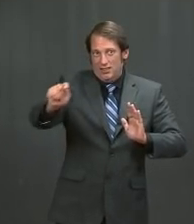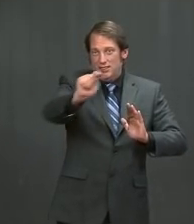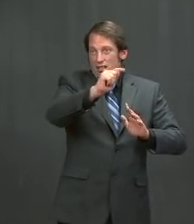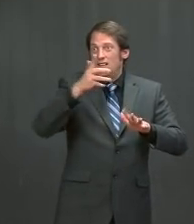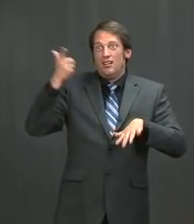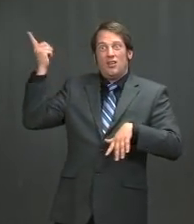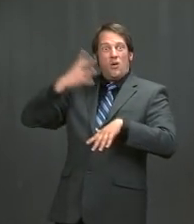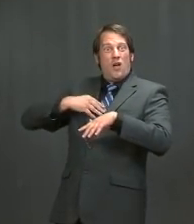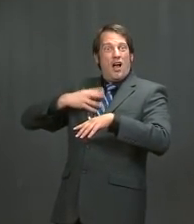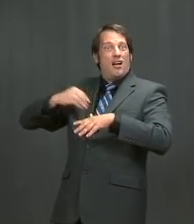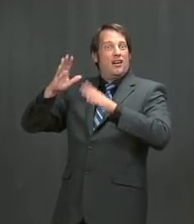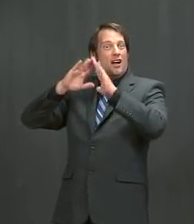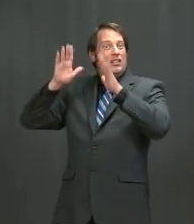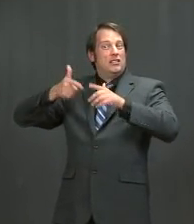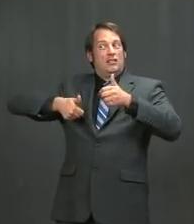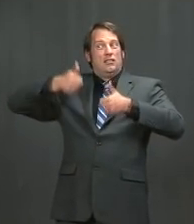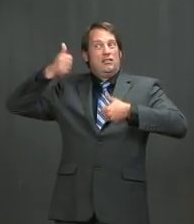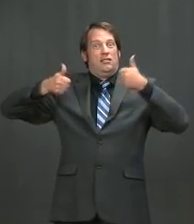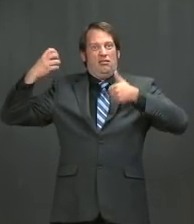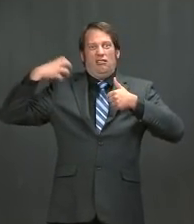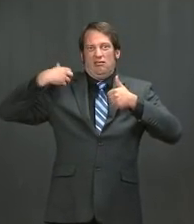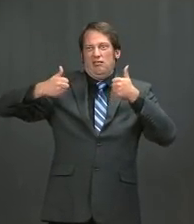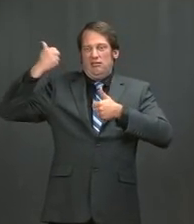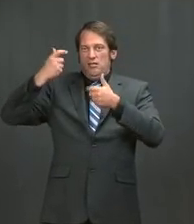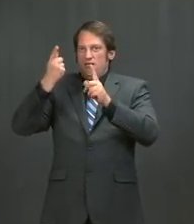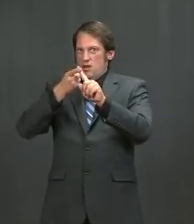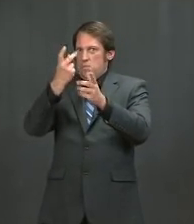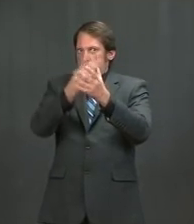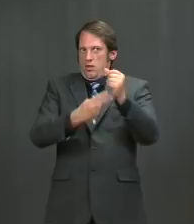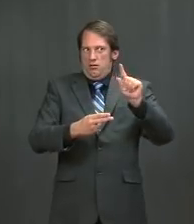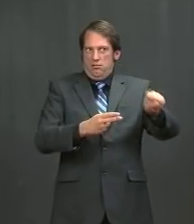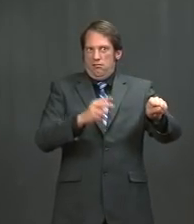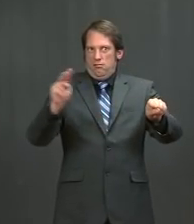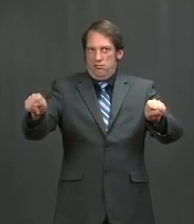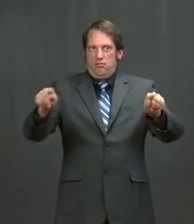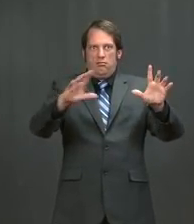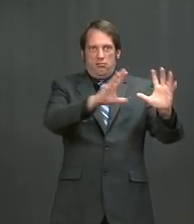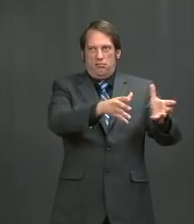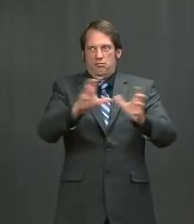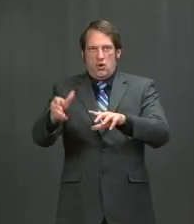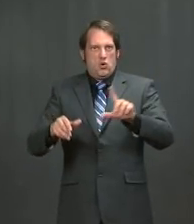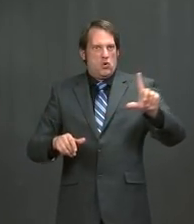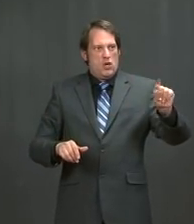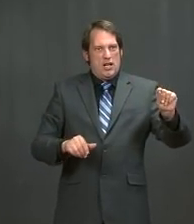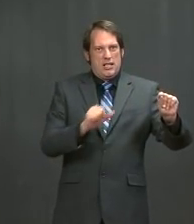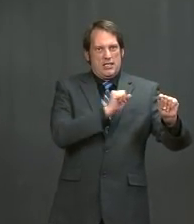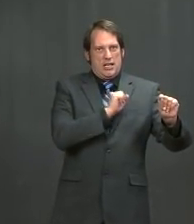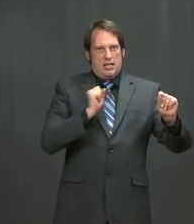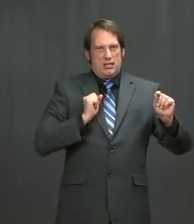working groups in both chambers, including the group of 20 senators and the Problem Solvers Caucus. And as I noted,